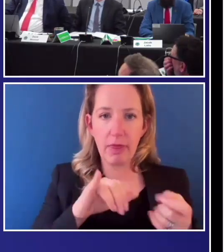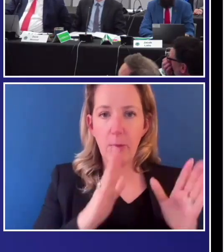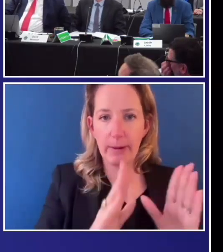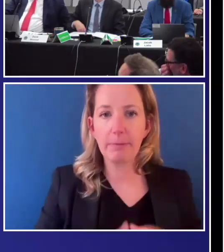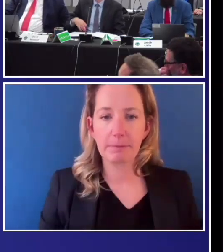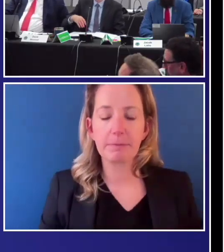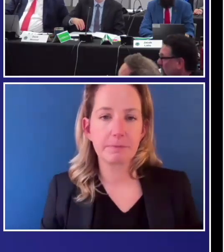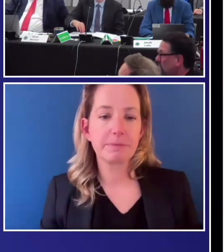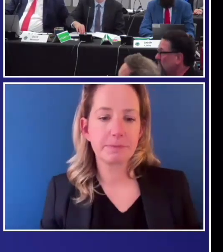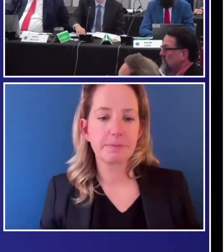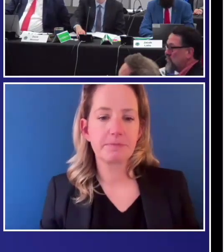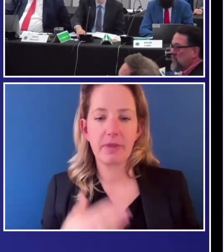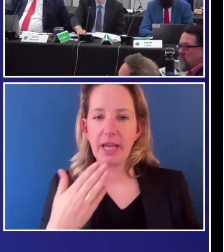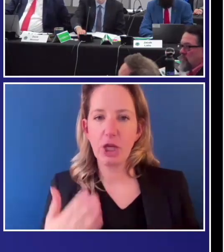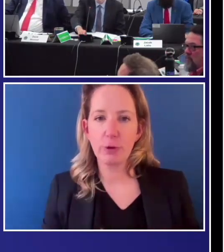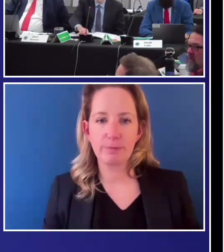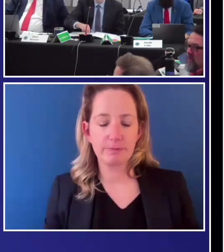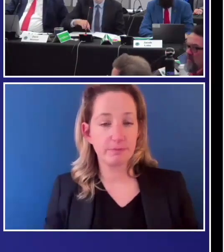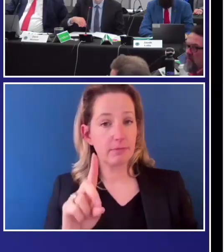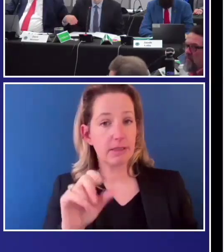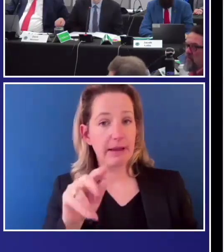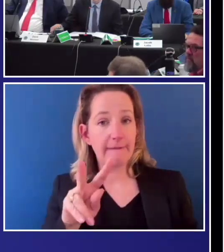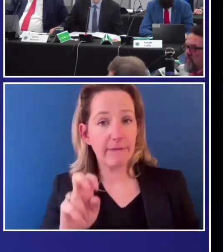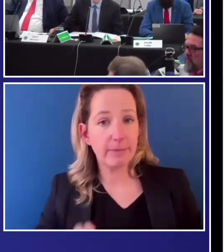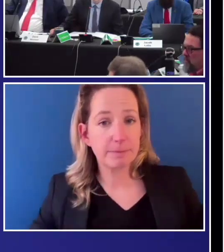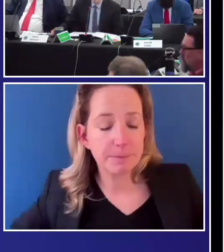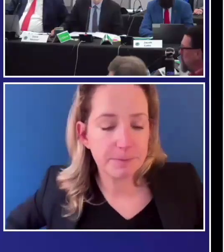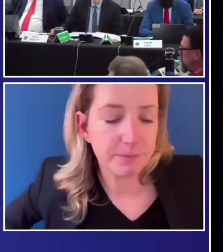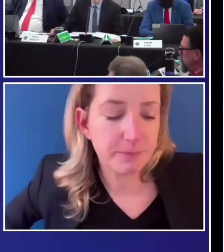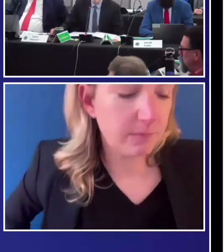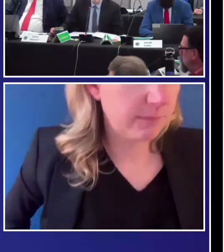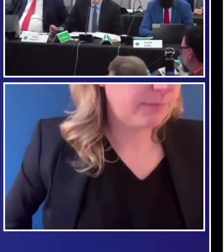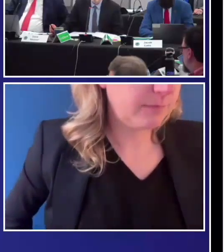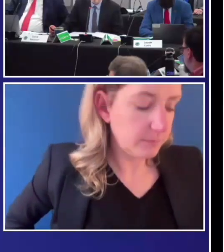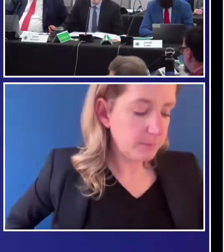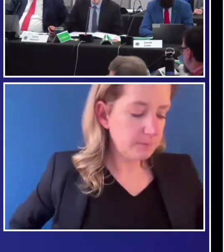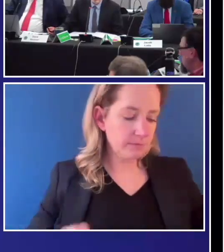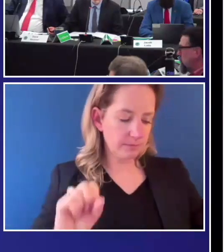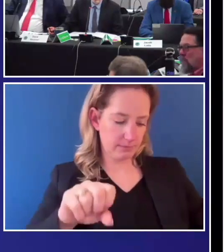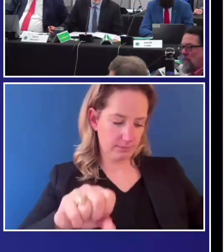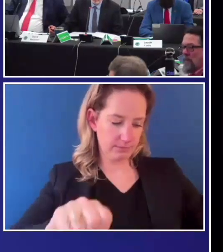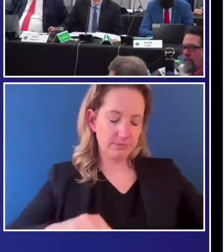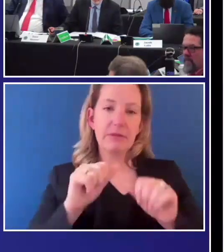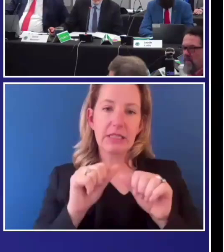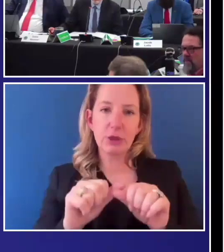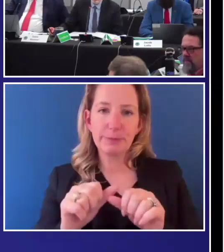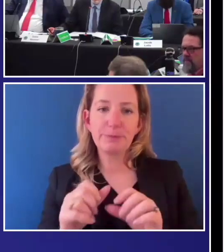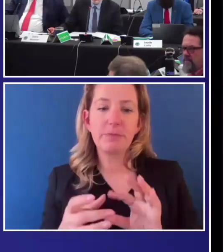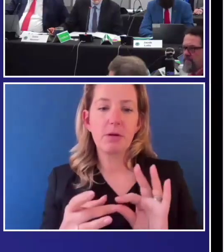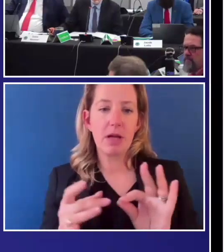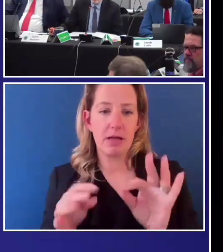Thank you. Back to you, Dave. All right. And we can continue moving down. So, as I mentioned, we have that here, the definition of a Gainful Employment